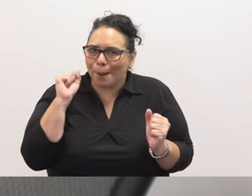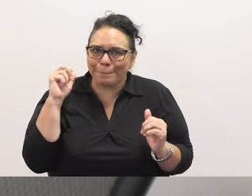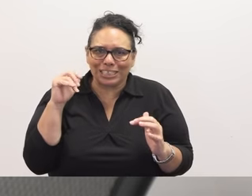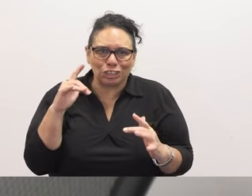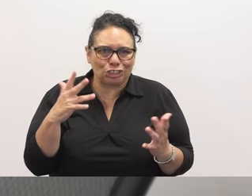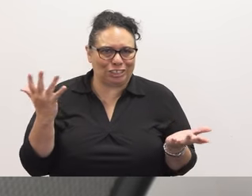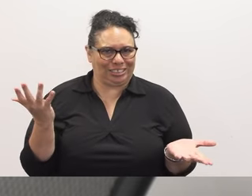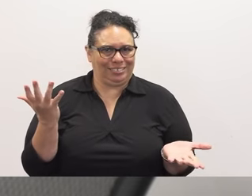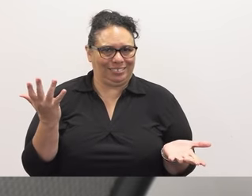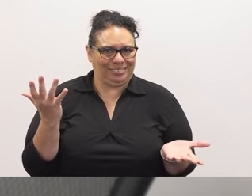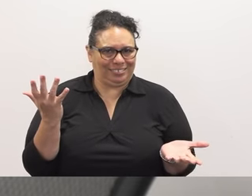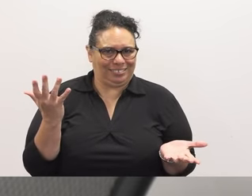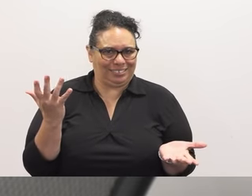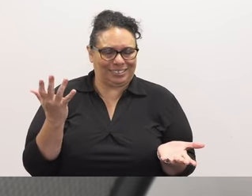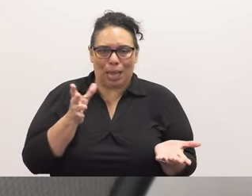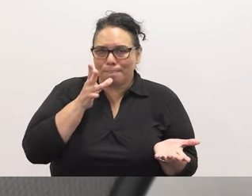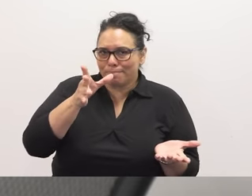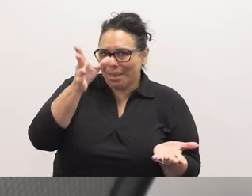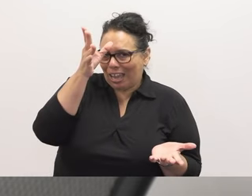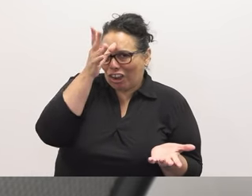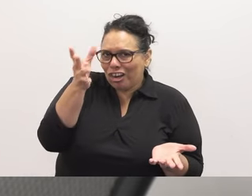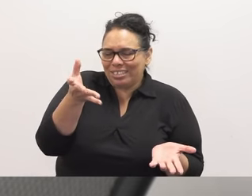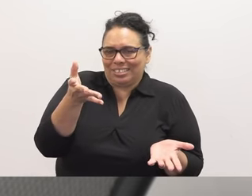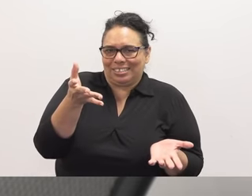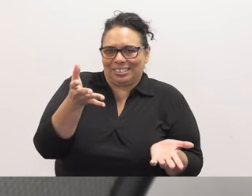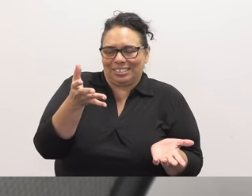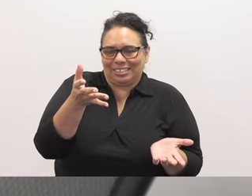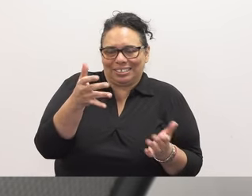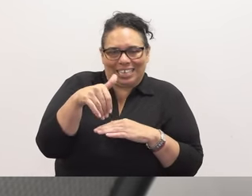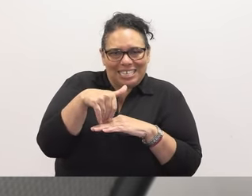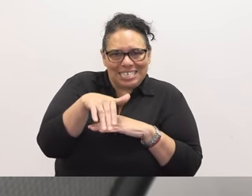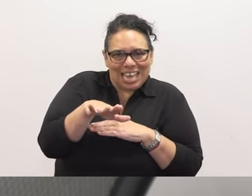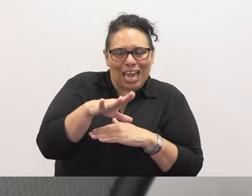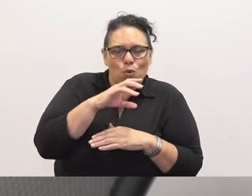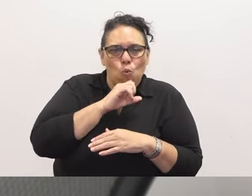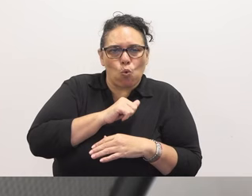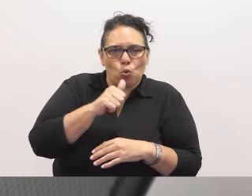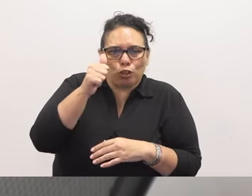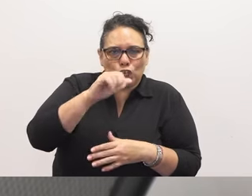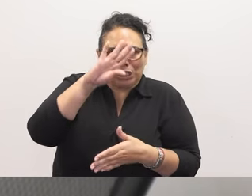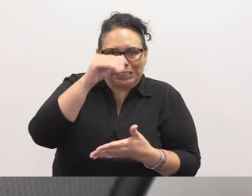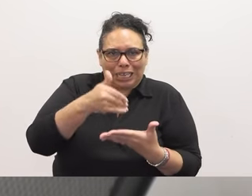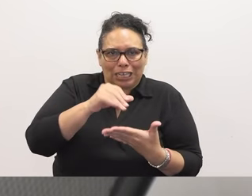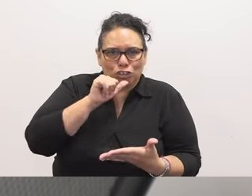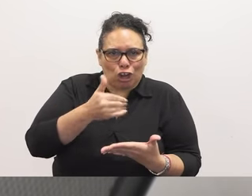And so parents can send, you know, an older son or older daughter to come and talk to us too, whatever they need.